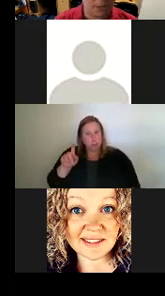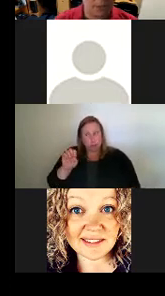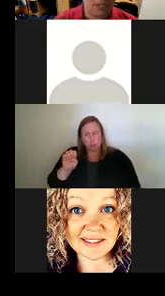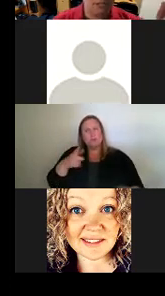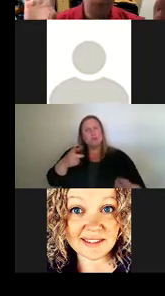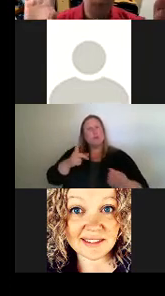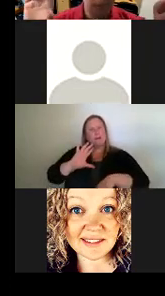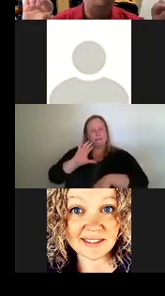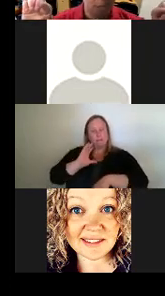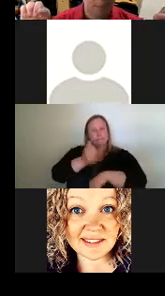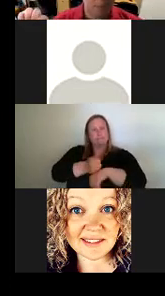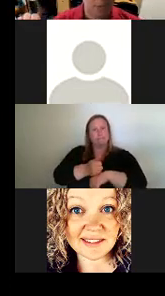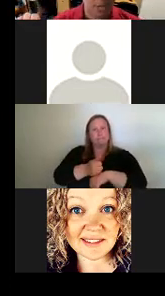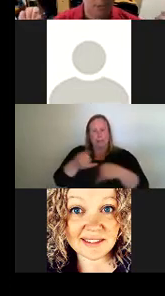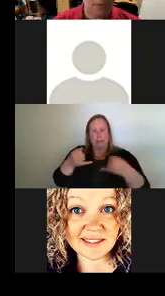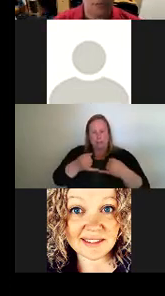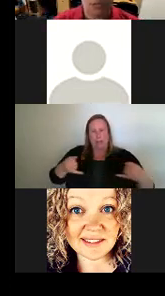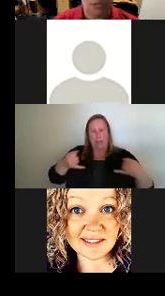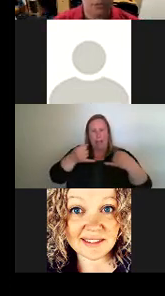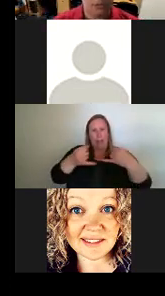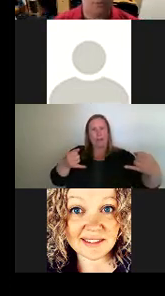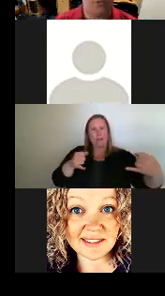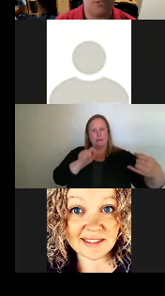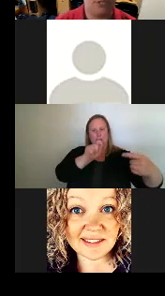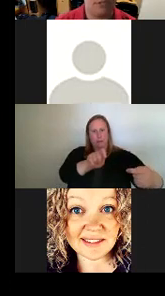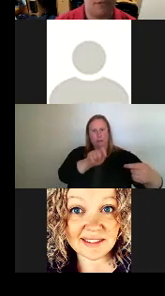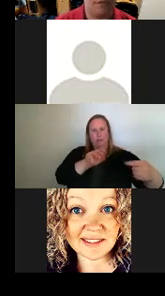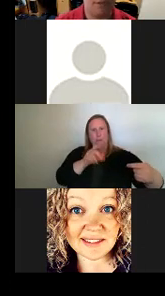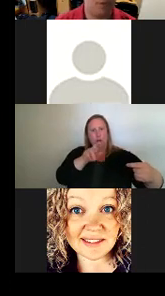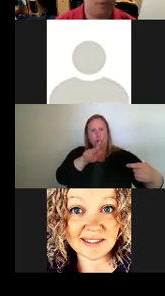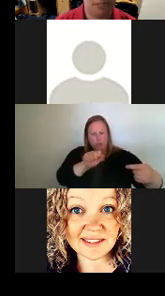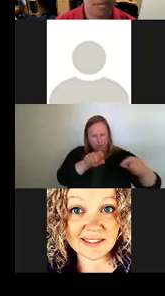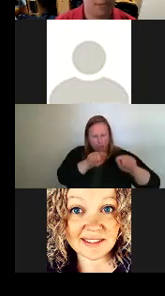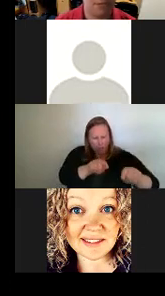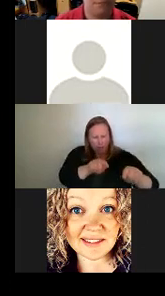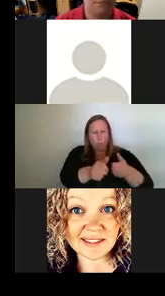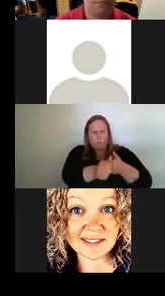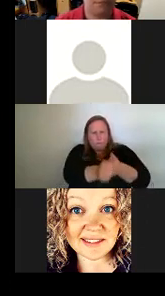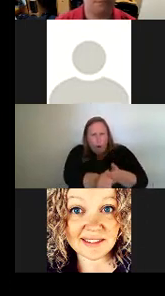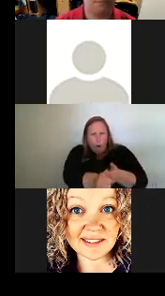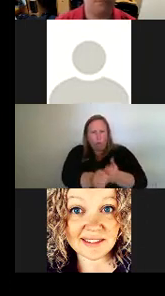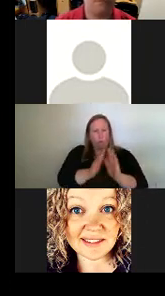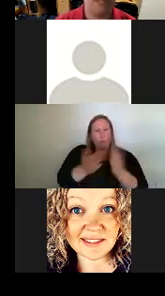SO THAT IT WILL HELP THEM READ OR FOLLOW ALONG IN CERTAIN PORTIONS OF A BOOK OR TEXT.